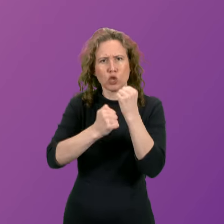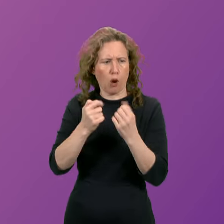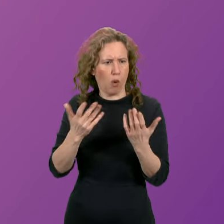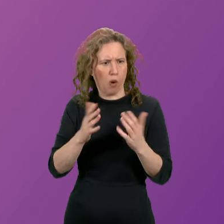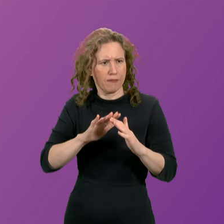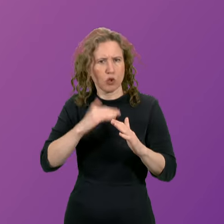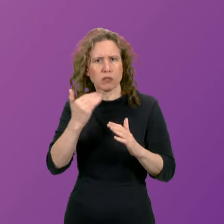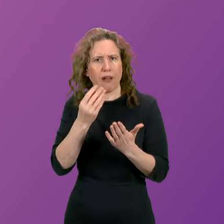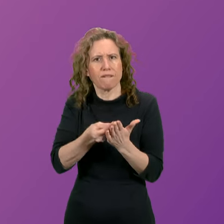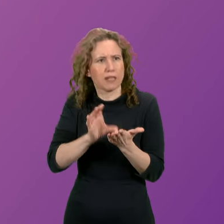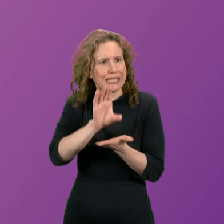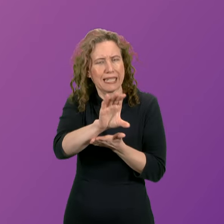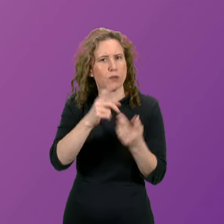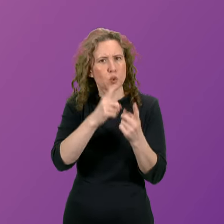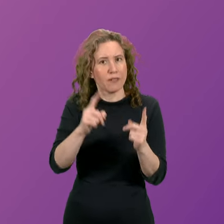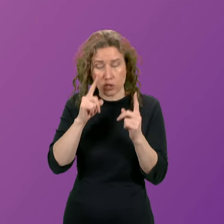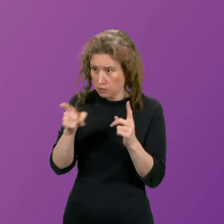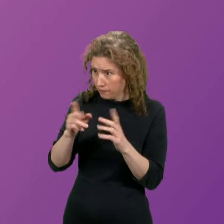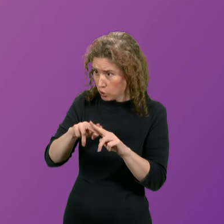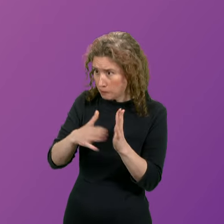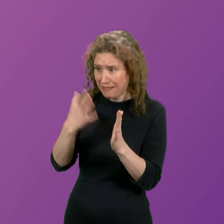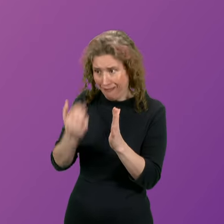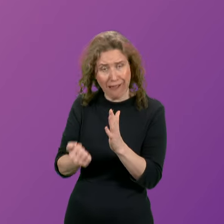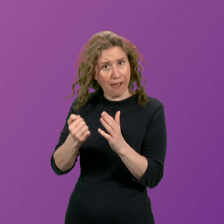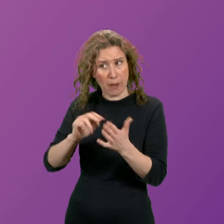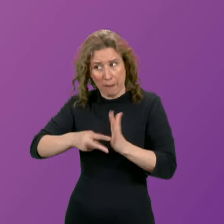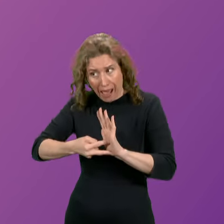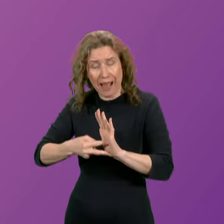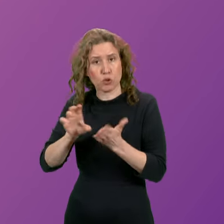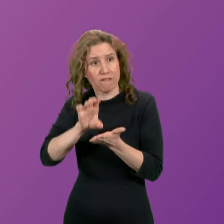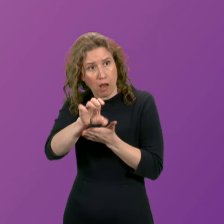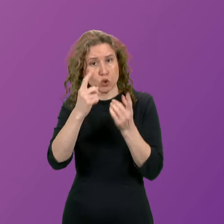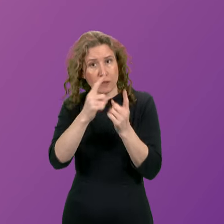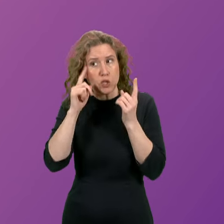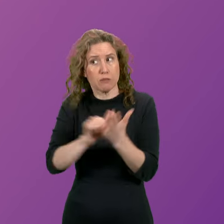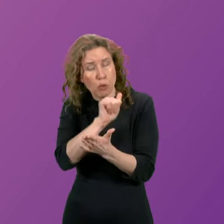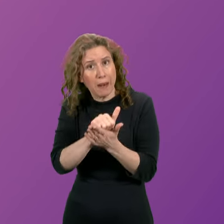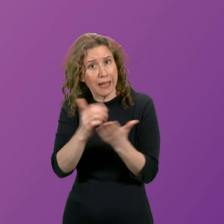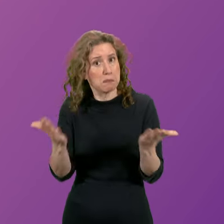Does the First Minister have any plan in place to address the structural underfunding of Scottish universities by the Scottish National Party Government?